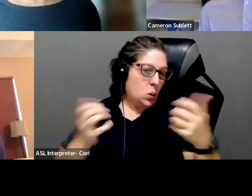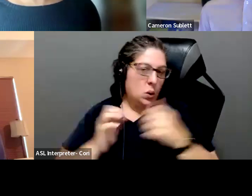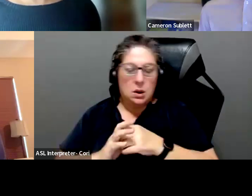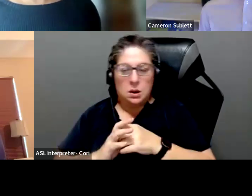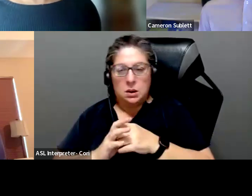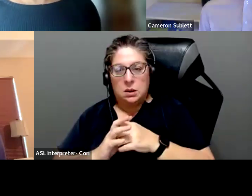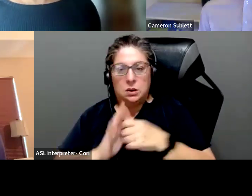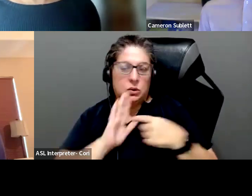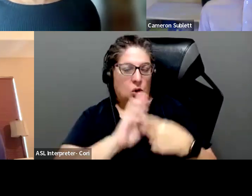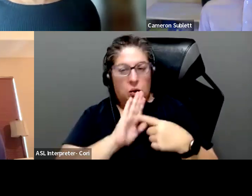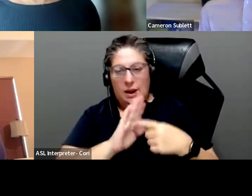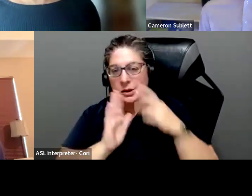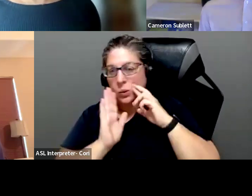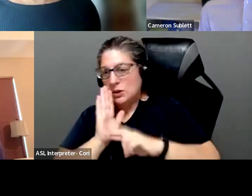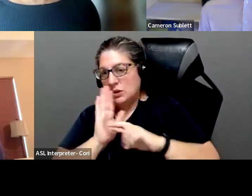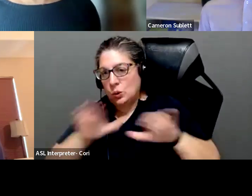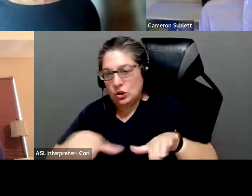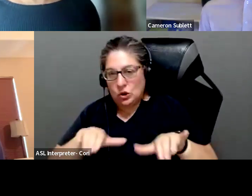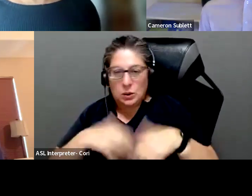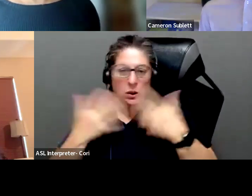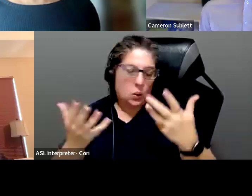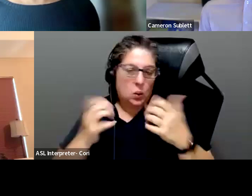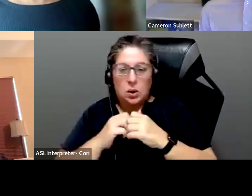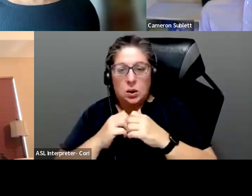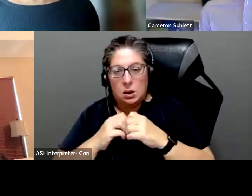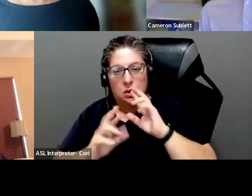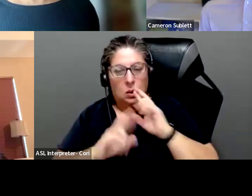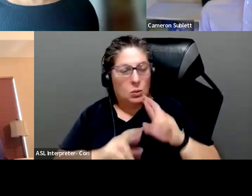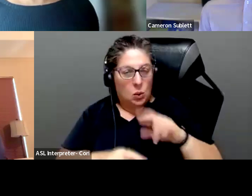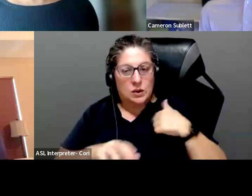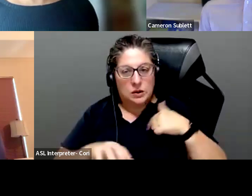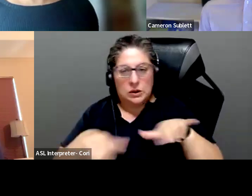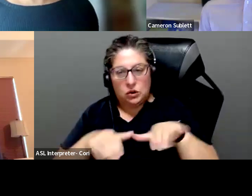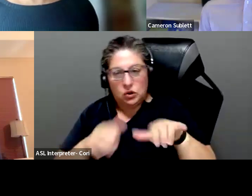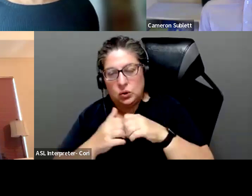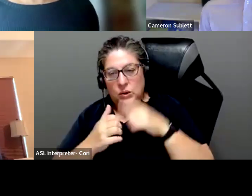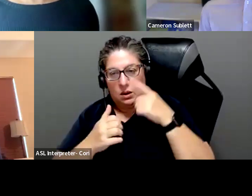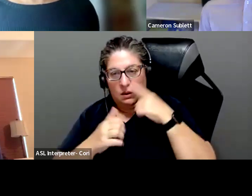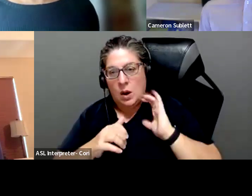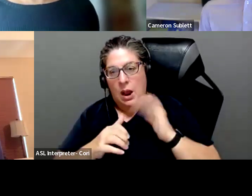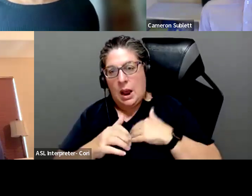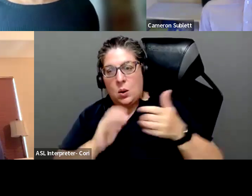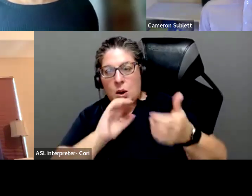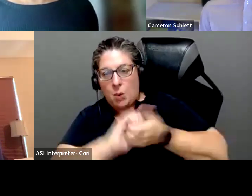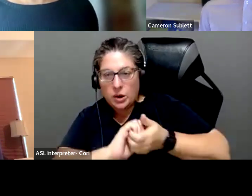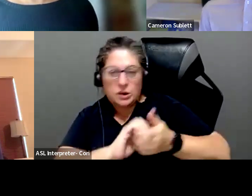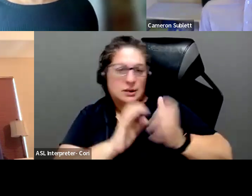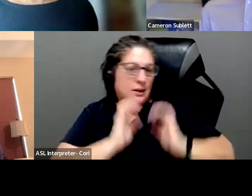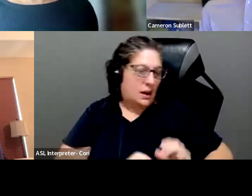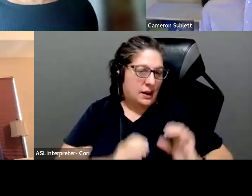Showcasing the research that we are doing, the reports that we do for our partners and clients or whatever.